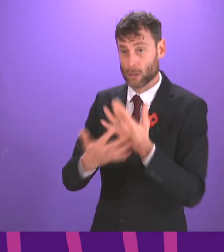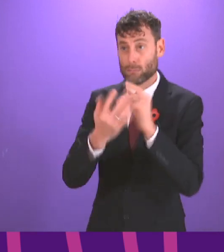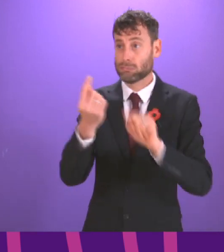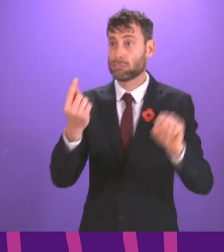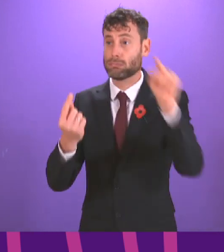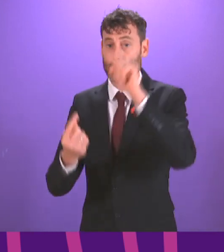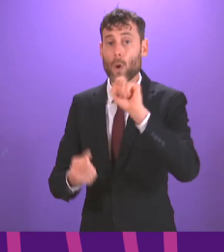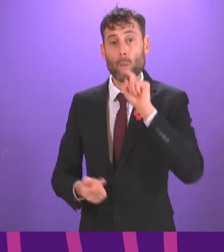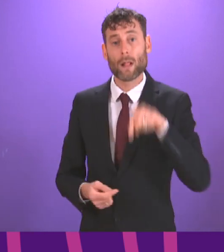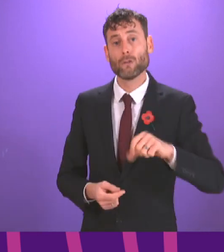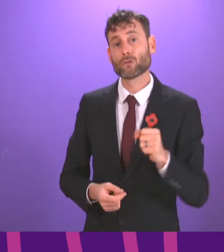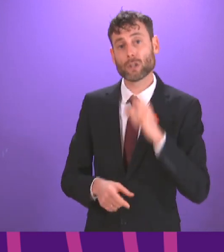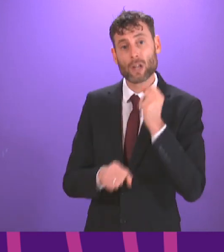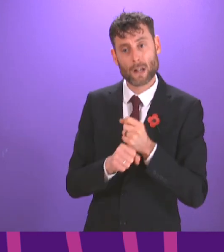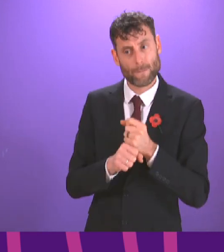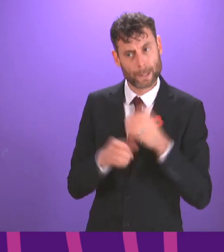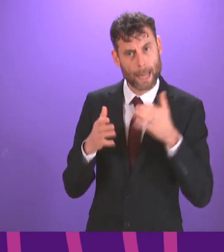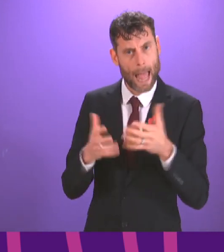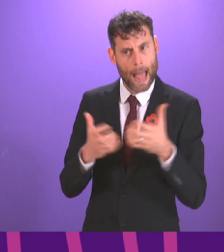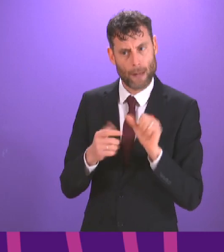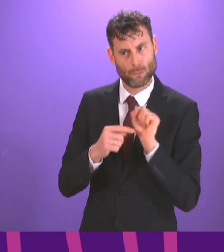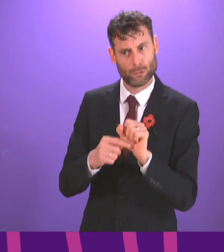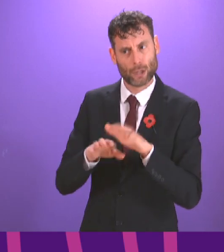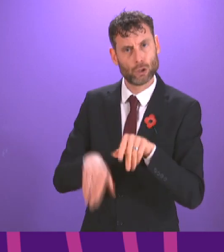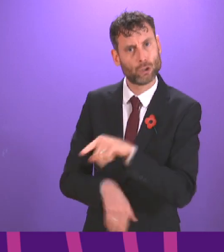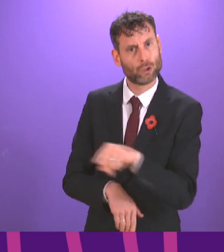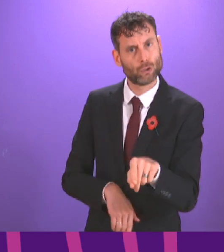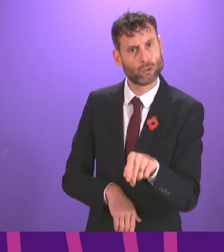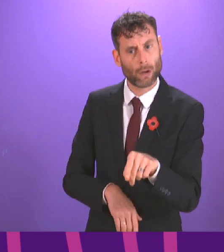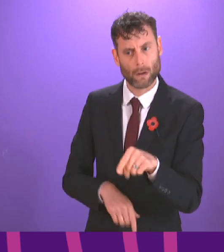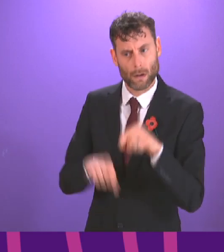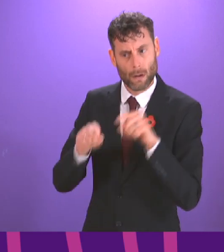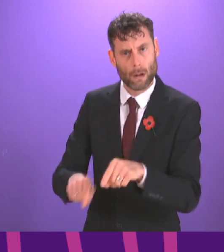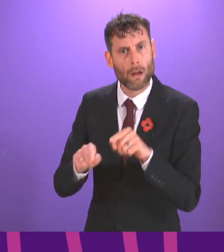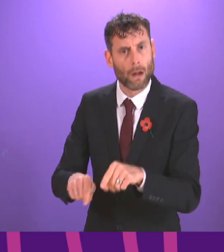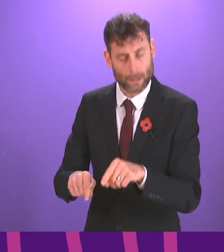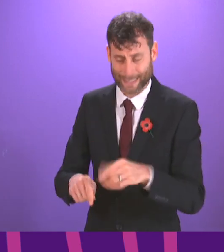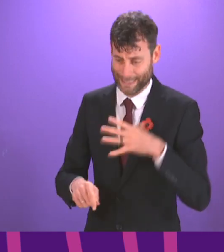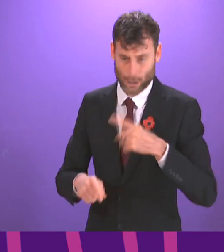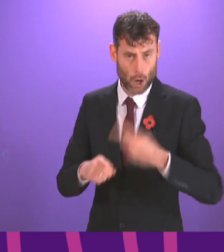focus on child sexual exploitation in order to deliver the better protection that our most vulnerable children urgently need?